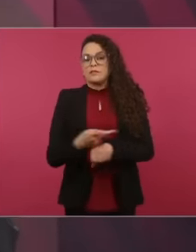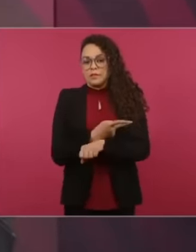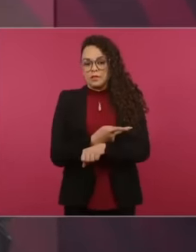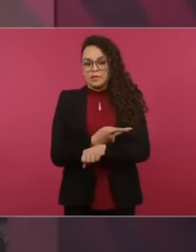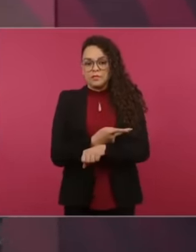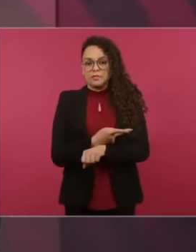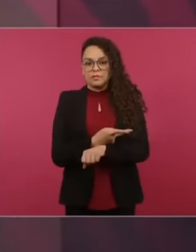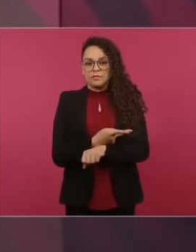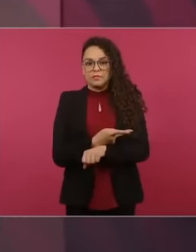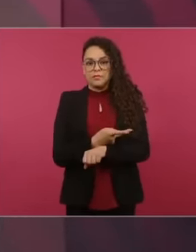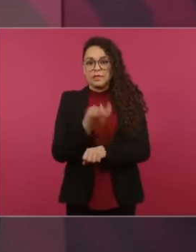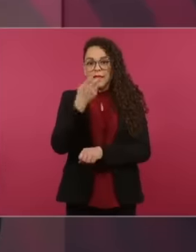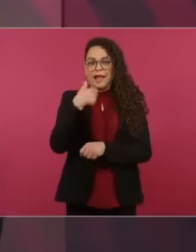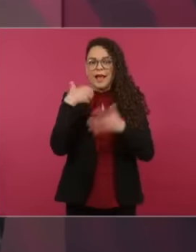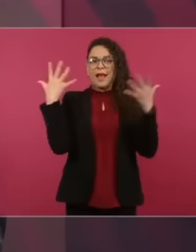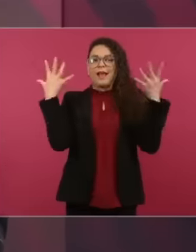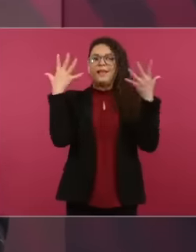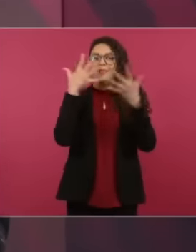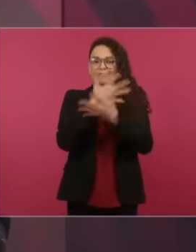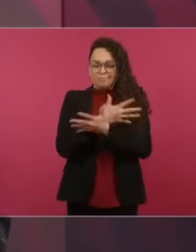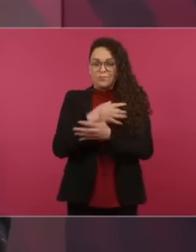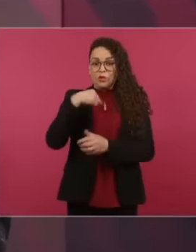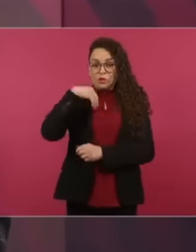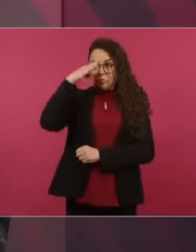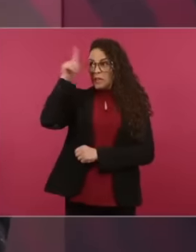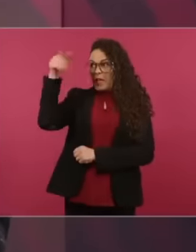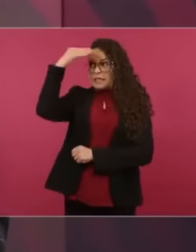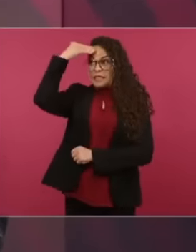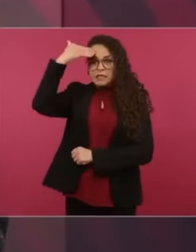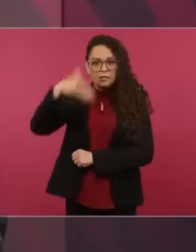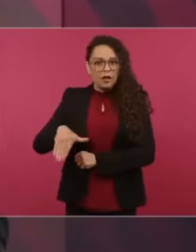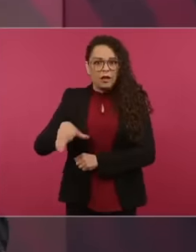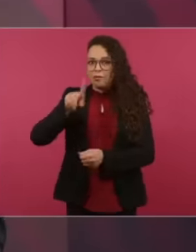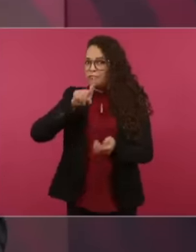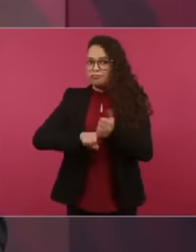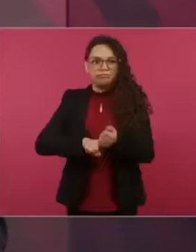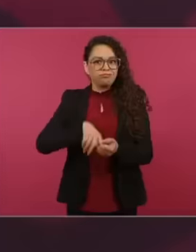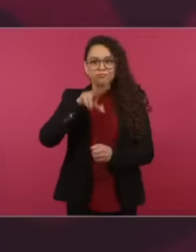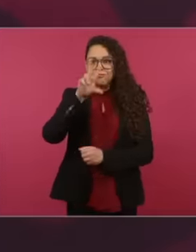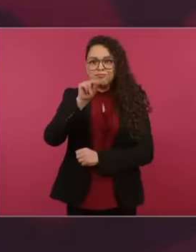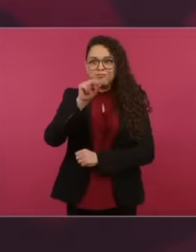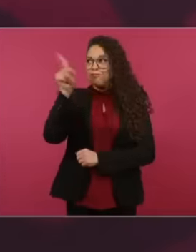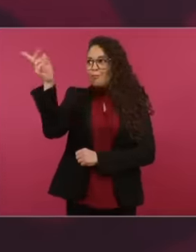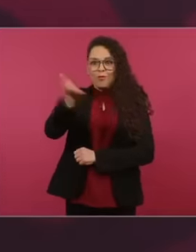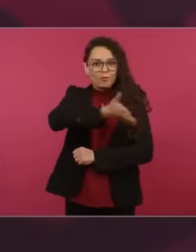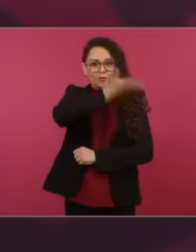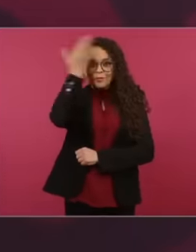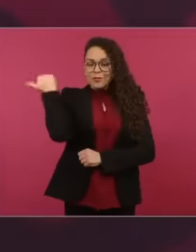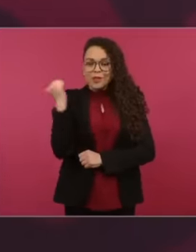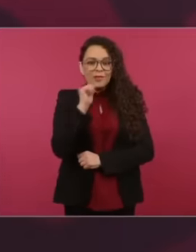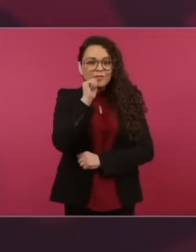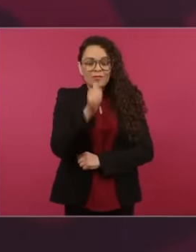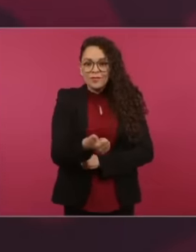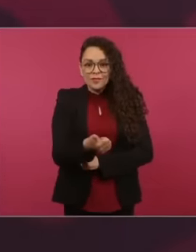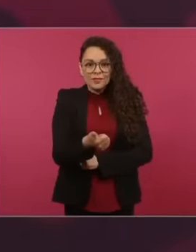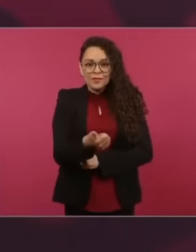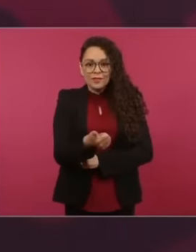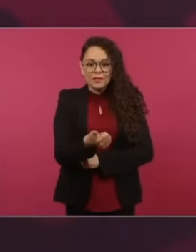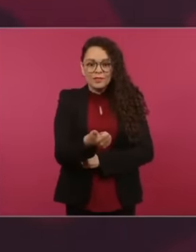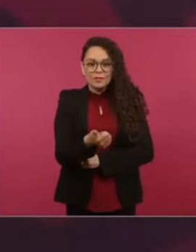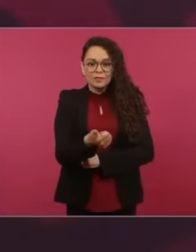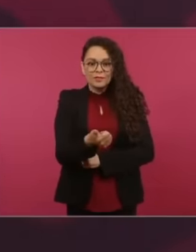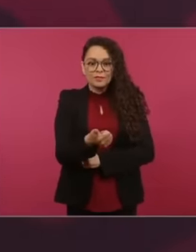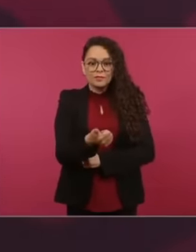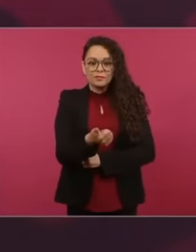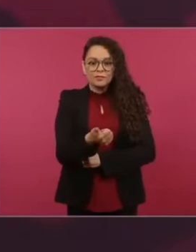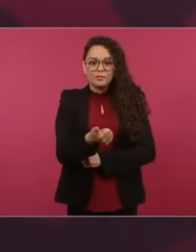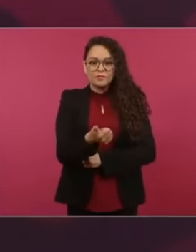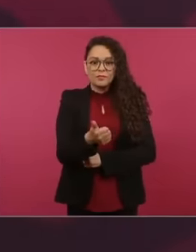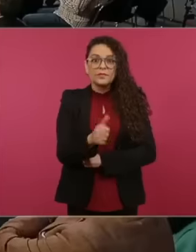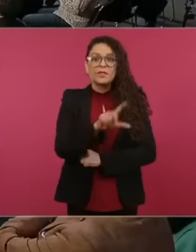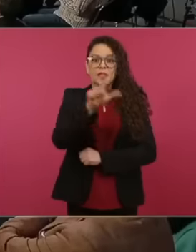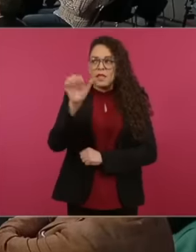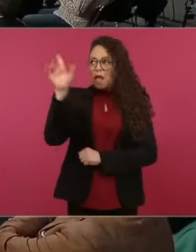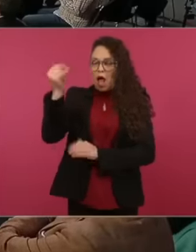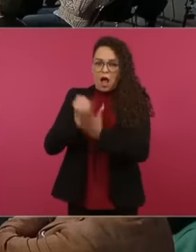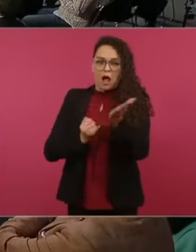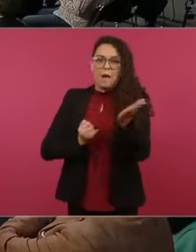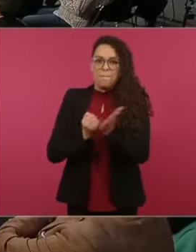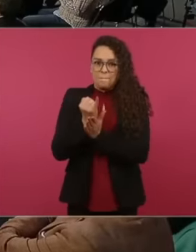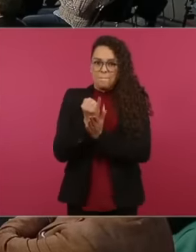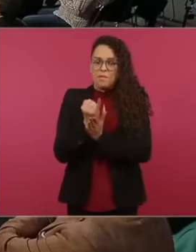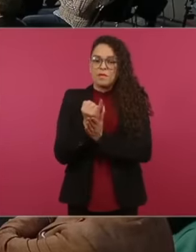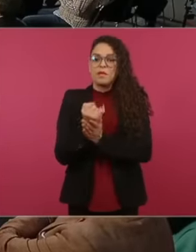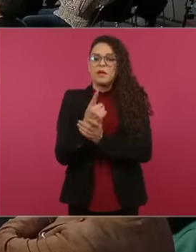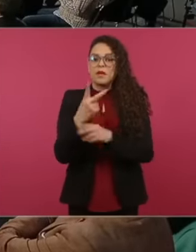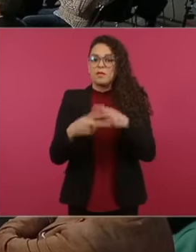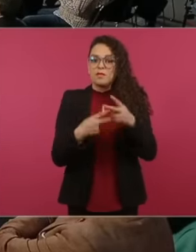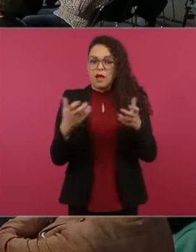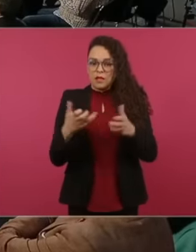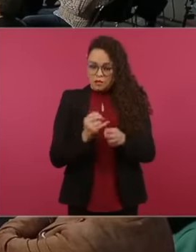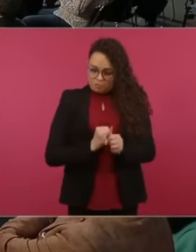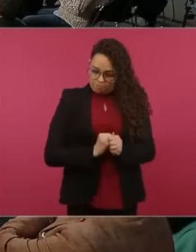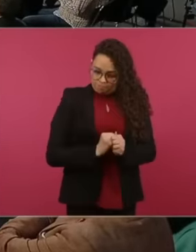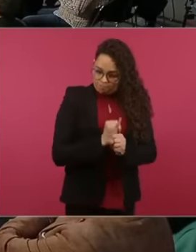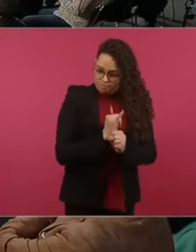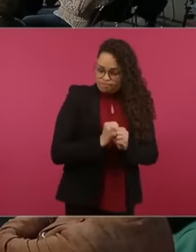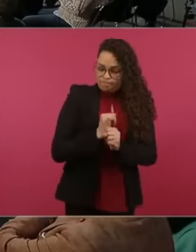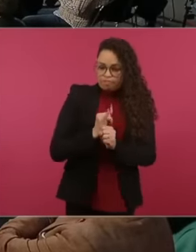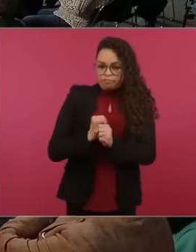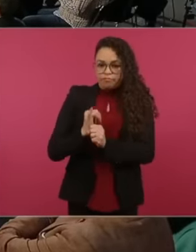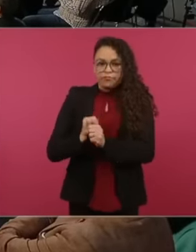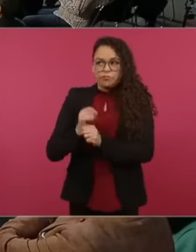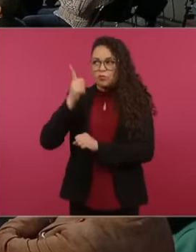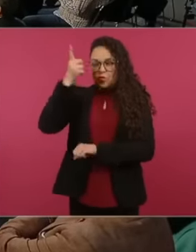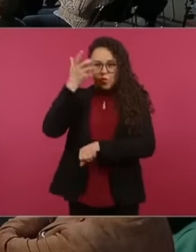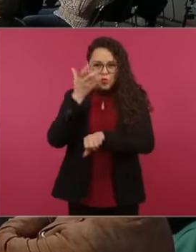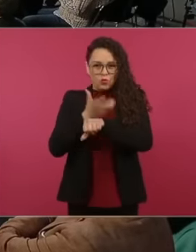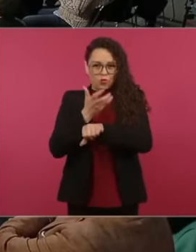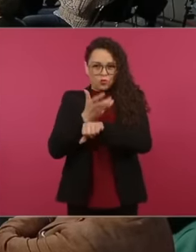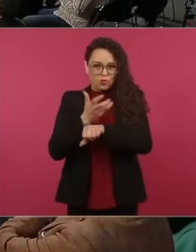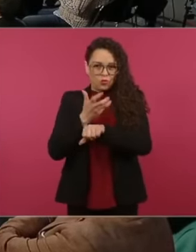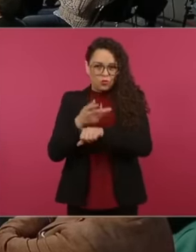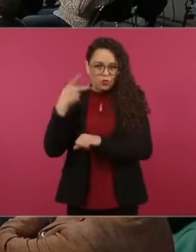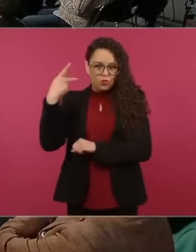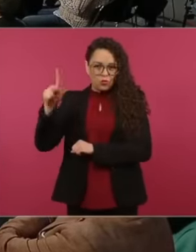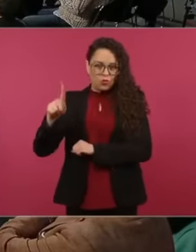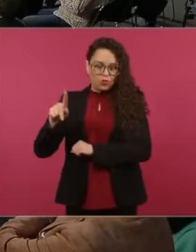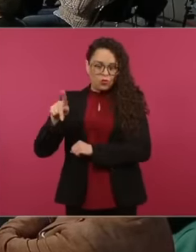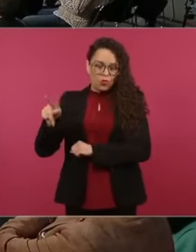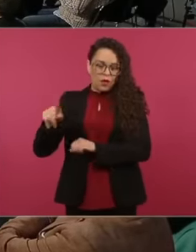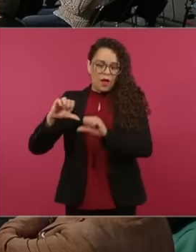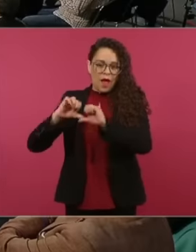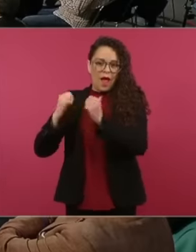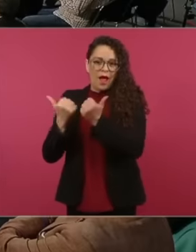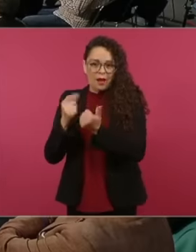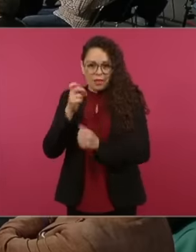informed and decisions were made, the investigation was investigated. United States Department of Justice and we